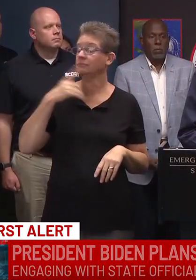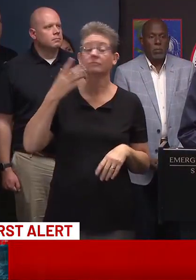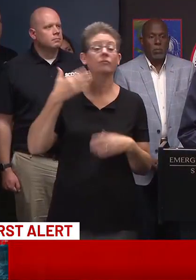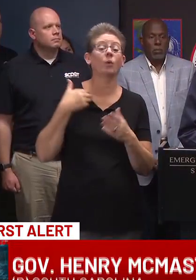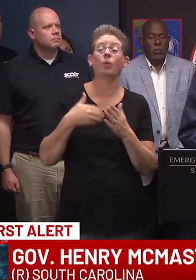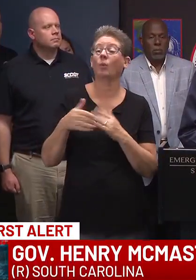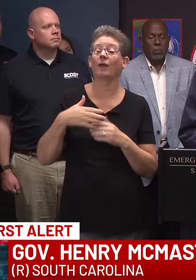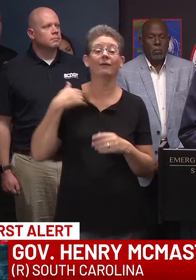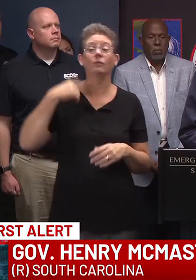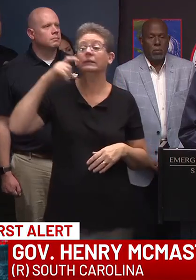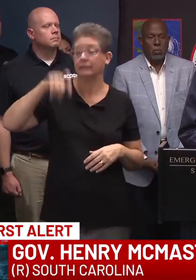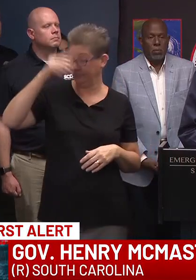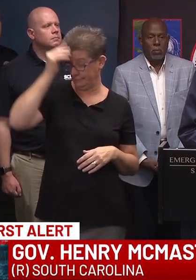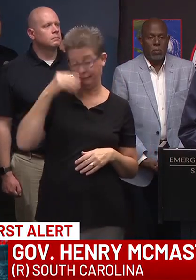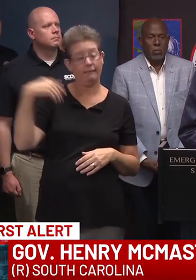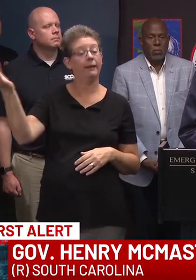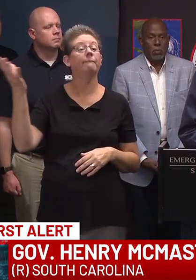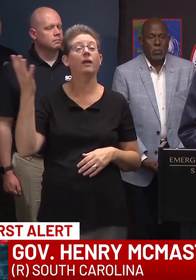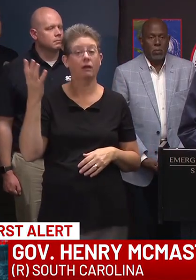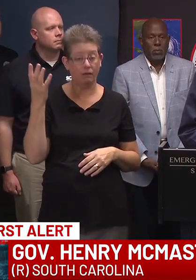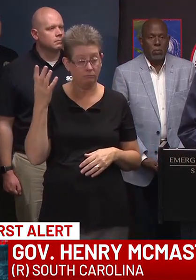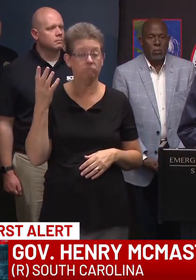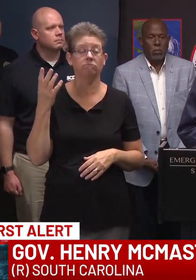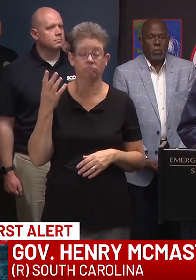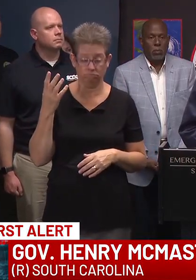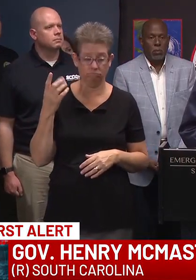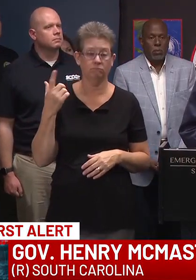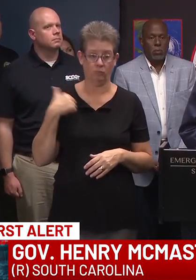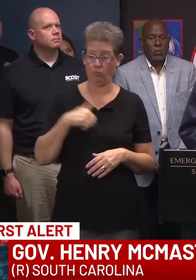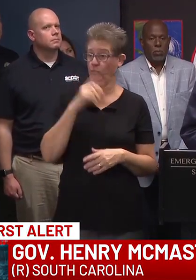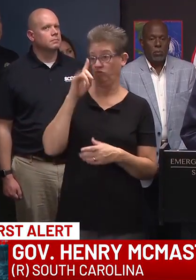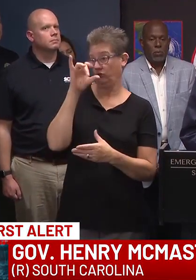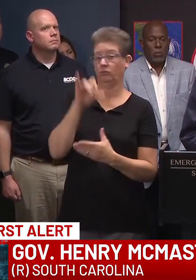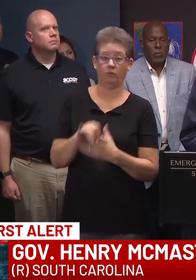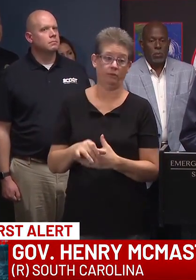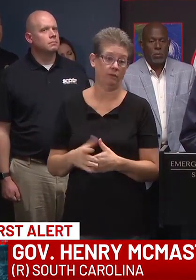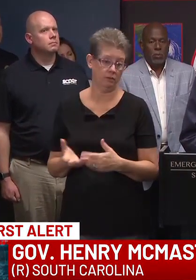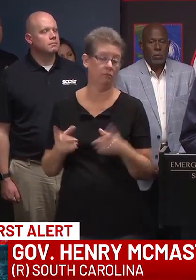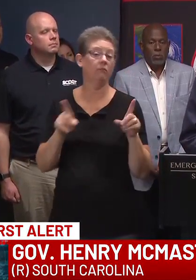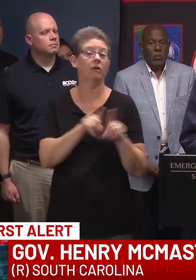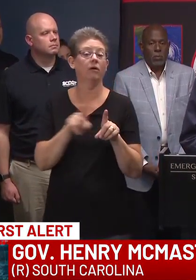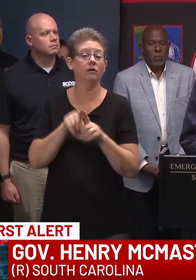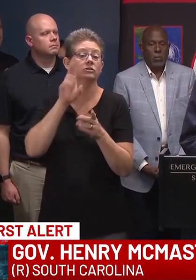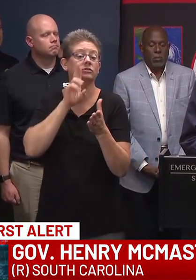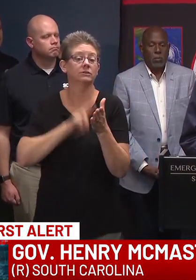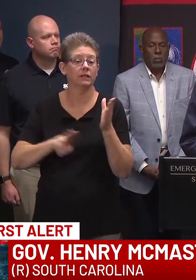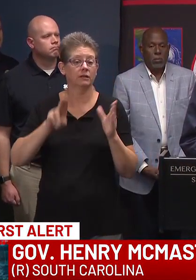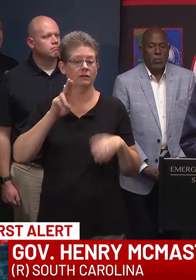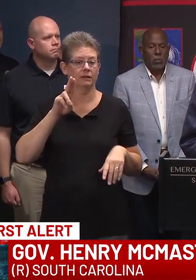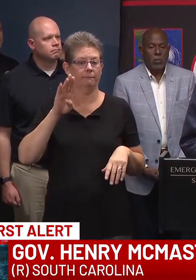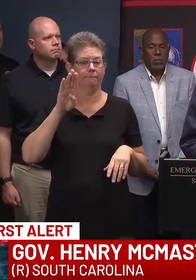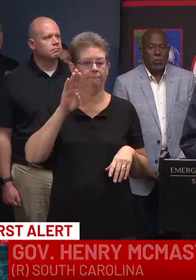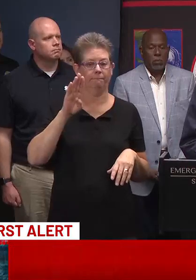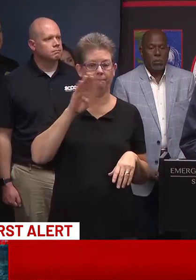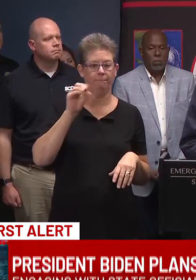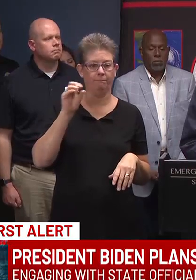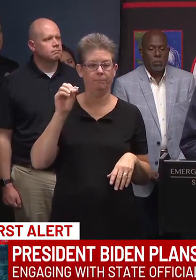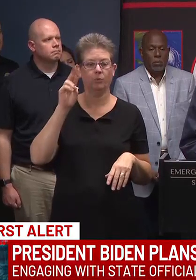Monday. McMaster said the federal response Monday. McMaster said the federal response in Monday. McMaster said the federal response in South Monday. McMaster said the federal response in South Carolina Monday. McMaster said the federal response in South Carolina to McMaster said the federal response in South Carolina to McMaster said the federal response in South Carolina to Helene McMaster said the federal response in South Carolina to Helene so McMaster said the federal response in South Carolina to Helene so far McMaster said the federal response in South Carolina to Helene so far has McMaster said the federal response in South Carolina to Helene so far has been, McMaster said the federal response in South Carolina to Helene so far has been, quote, response in South Carolina to Helene so far has been, quote, Helene so far has been, quote, so. Helene so far has been, quote, so. >> Helene so far has been, quote, so. >> He Helene so far has been, quote, so. >> He said Helene so far has been, quote, so. >> He said whatever Helene so far has been, quote, so. >> He said whatever we Helene so far has been, quote, so. >> He said whatever we need Helene so far has been, quote, so. >> He said whatever we need to so. >> He said whatever we need to so. >> He said whatever we need to let so. >> He said whatever we need to let him so. >> He said whatever we need to let him know, so. >> He said whatever we need to let him know, and so. >> He said whatever we need to let him know, and we so. >> He said whatever we need to let him know, and we are